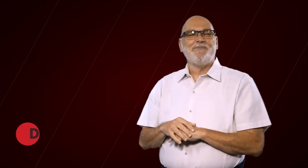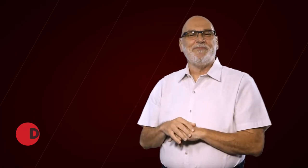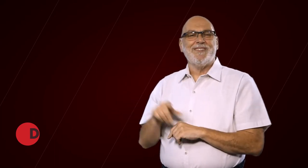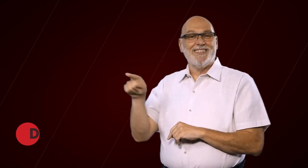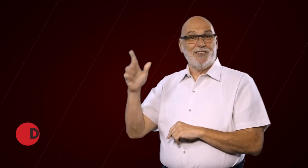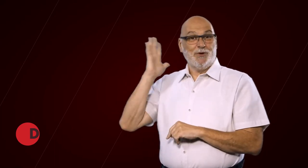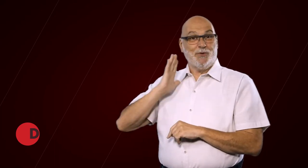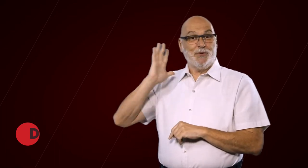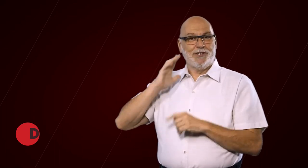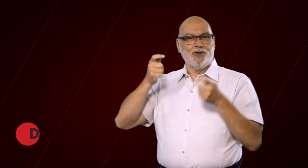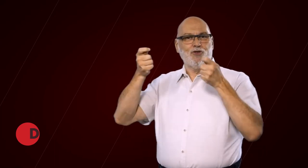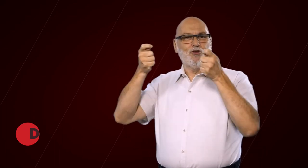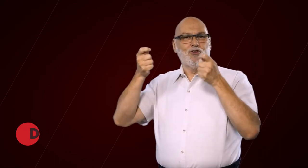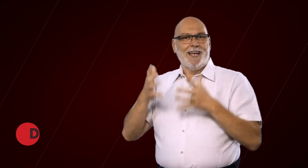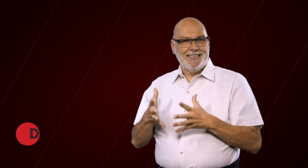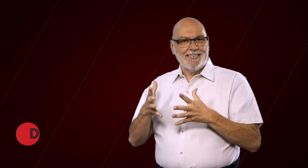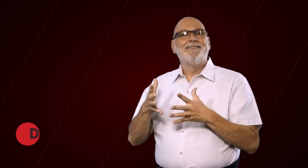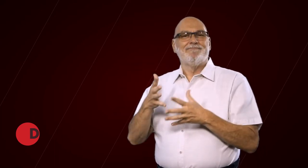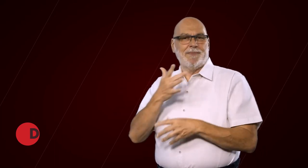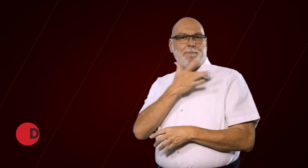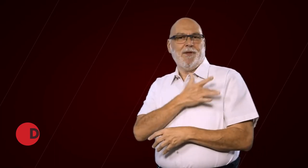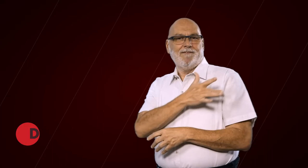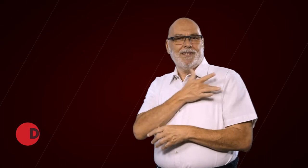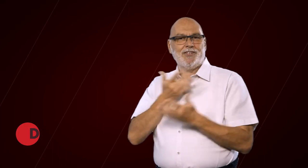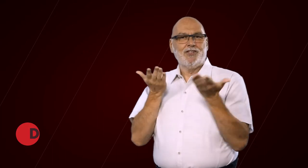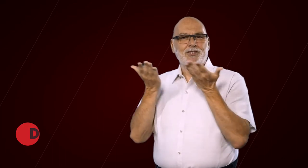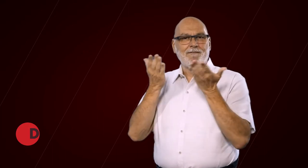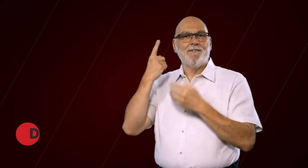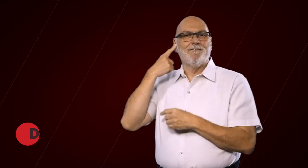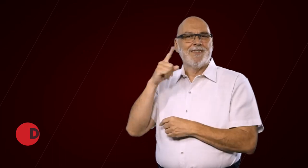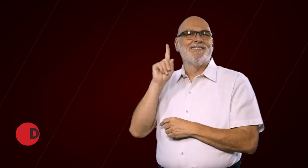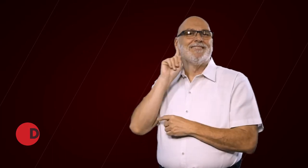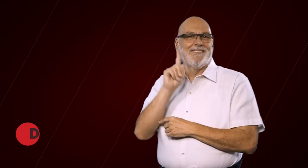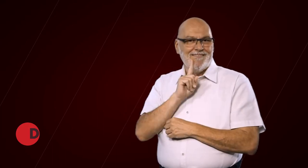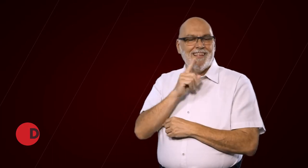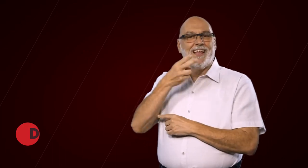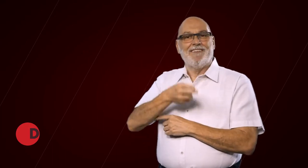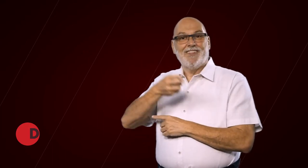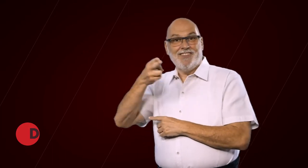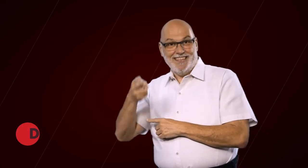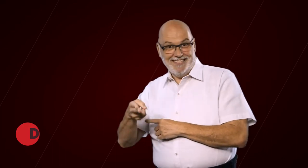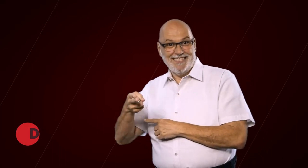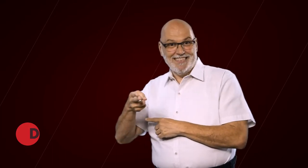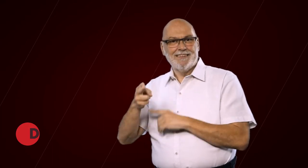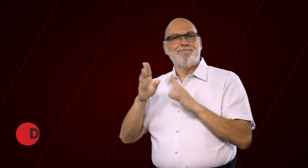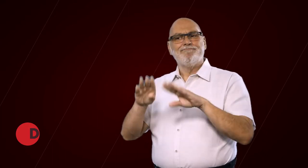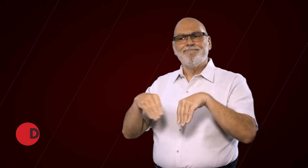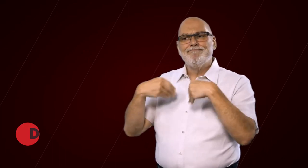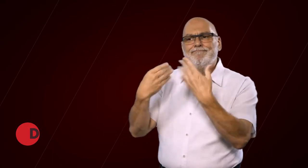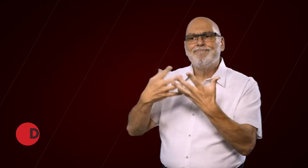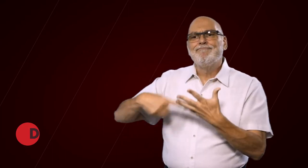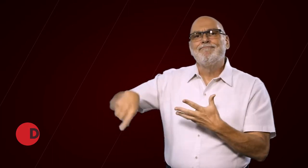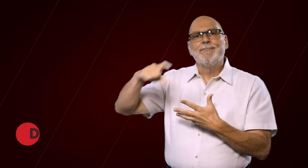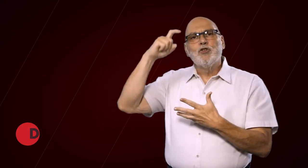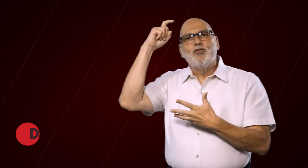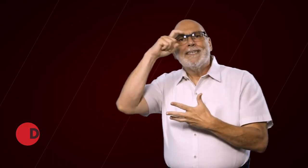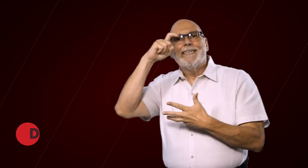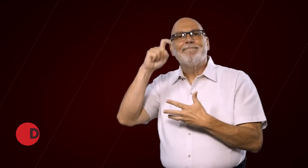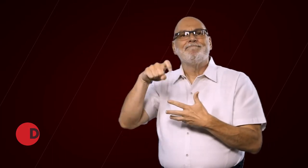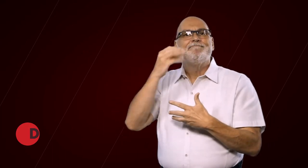He was Director for the Provincial Services for the Deaf and Hard of